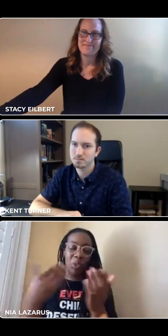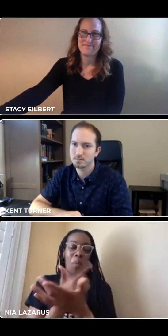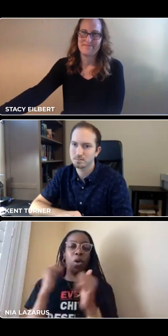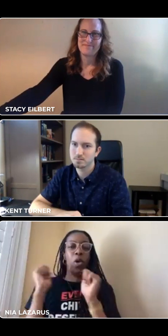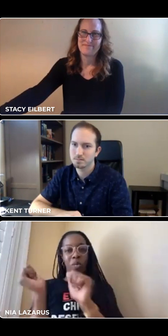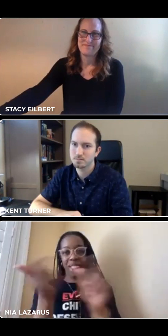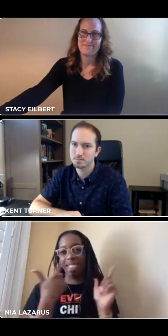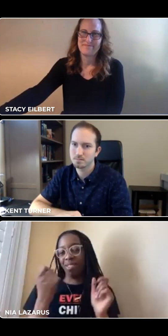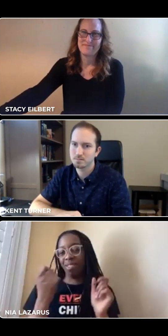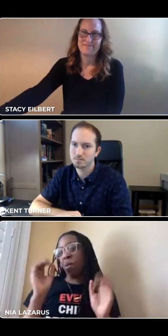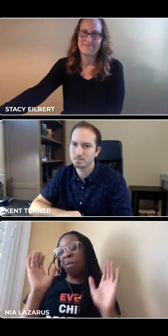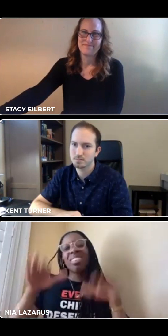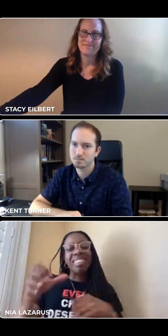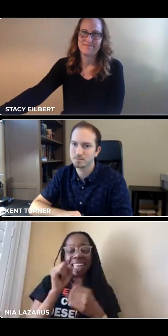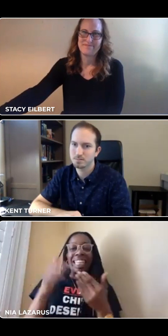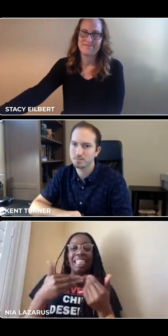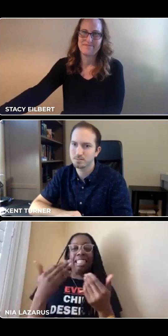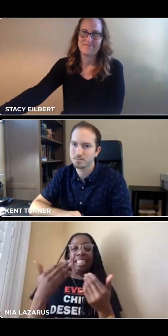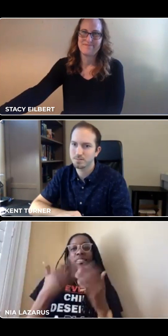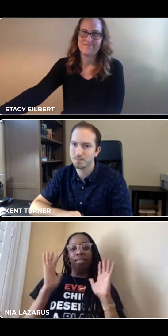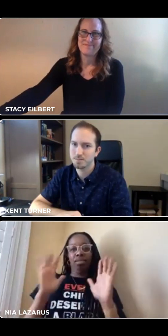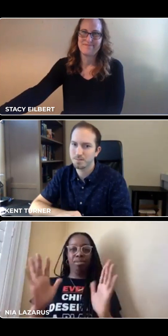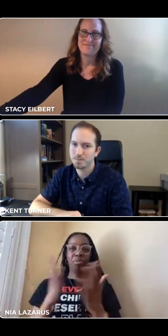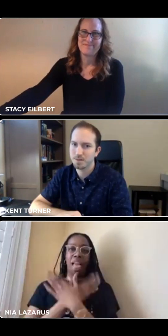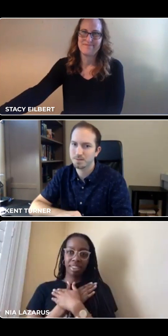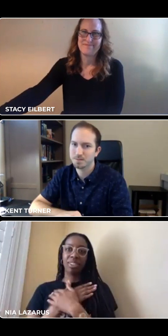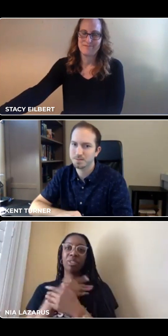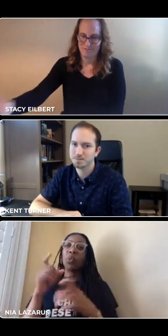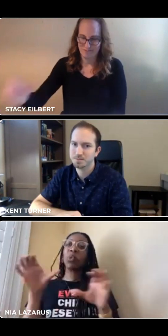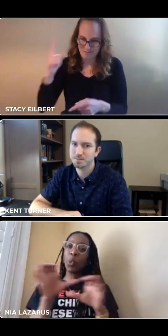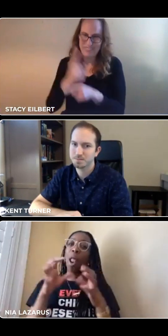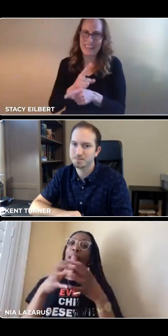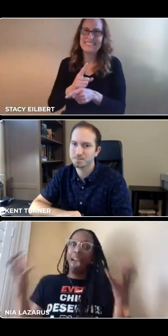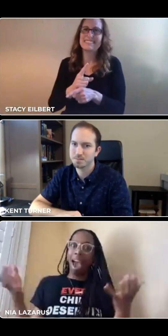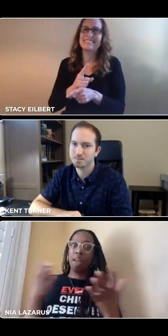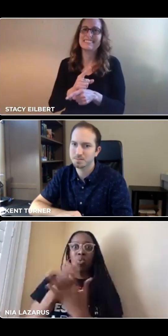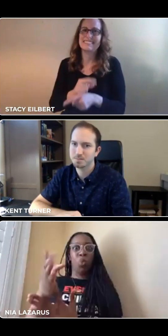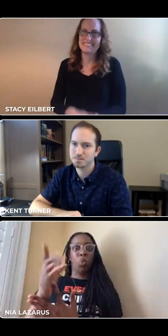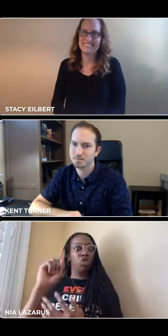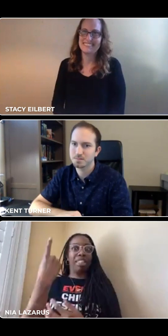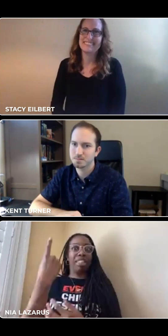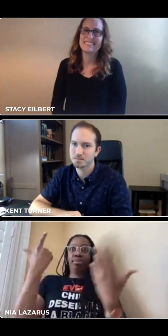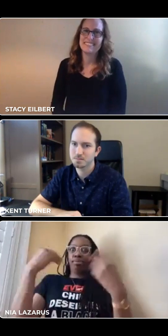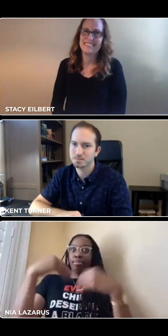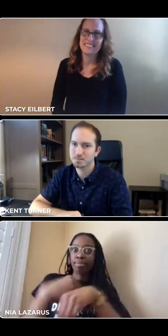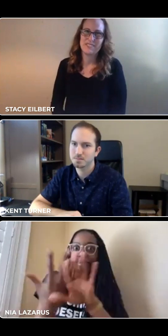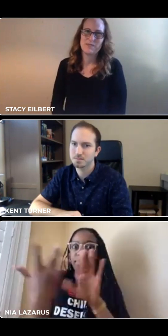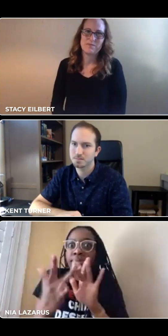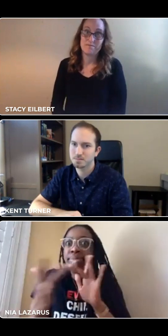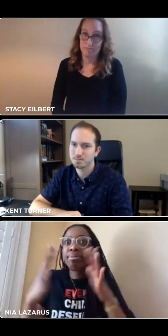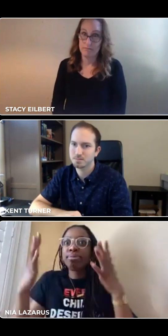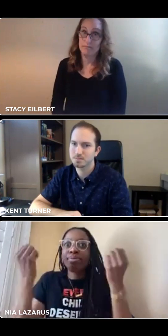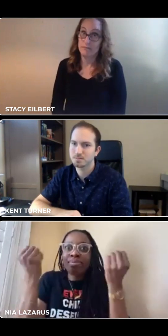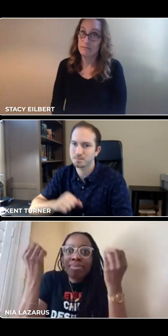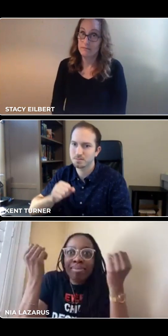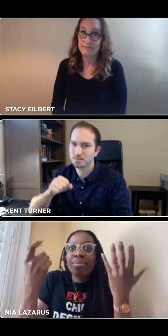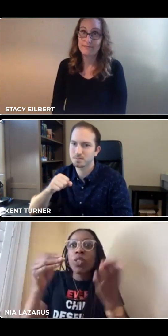I should be better than this already!" But, no. No matter who you are, it's a tough experience. Things have changed. Be easy on yourselves.